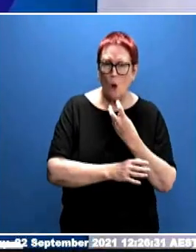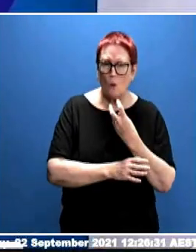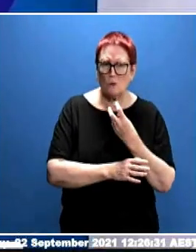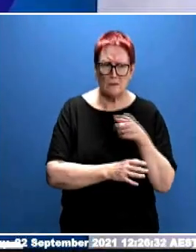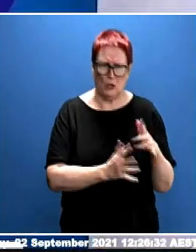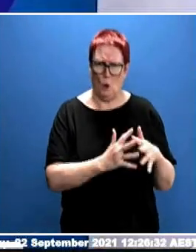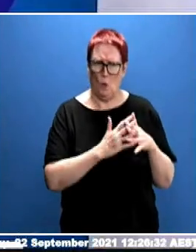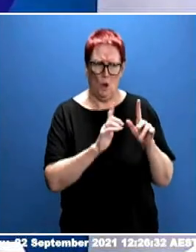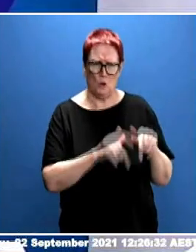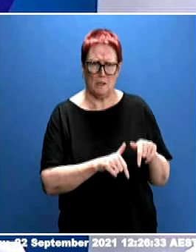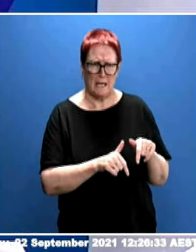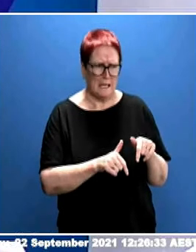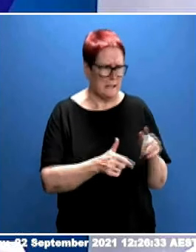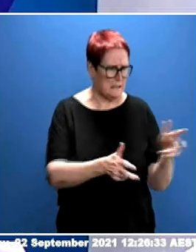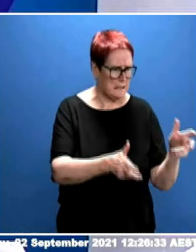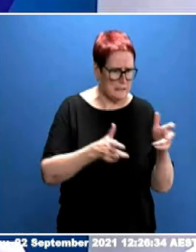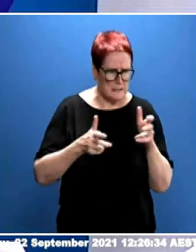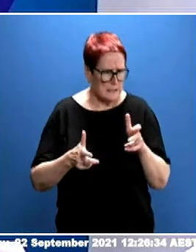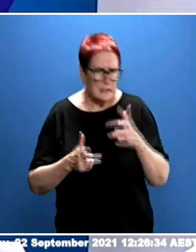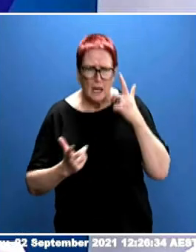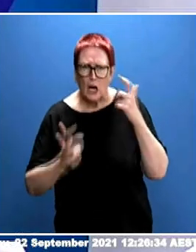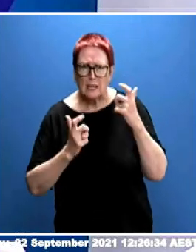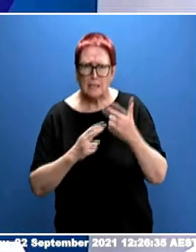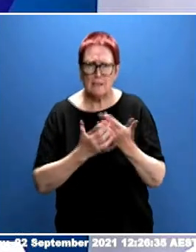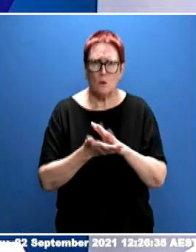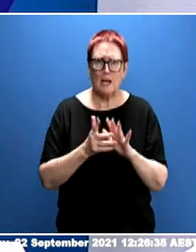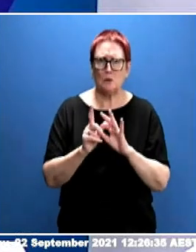that would be the starting point to determine what needs to be done.